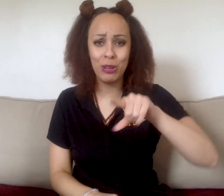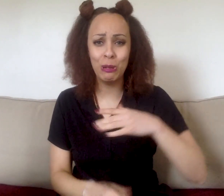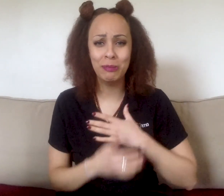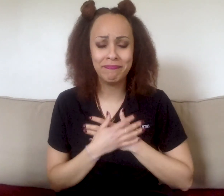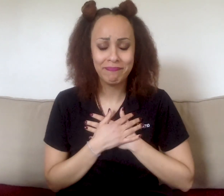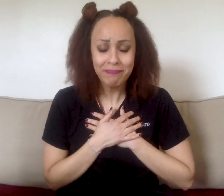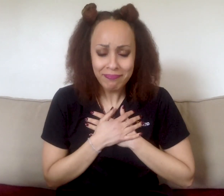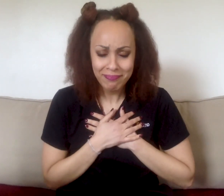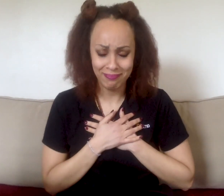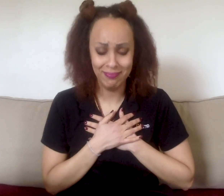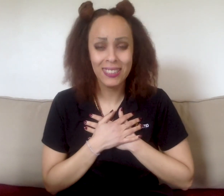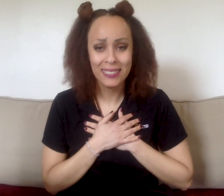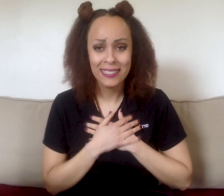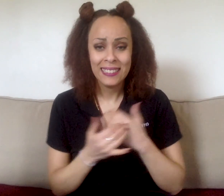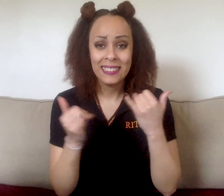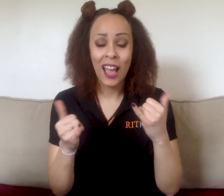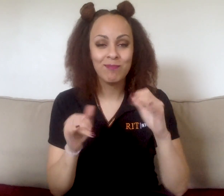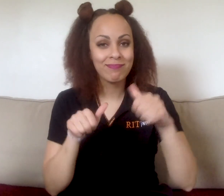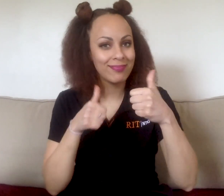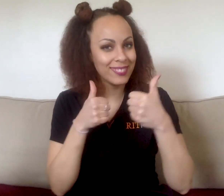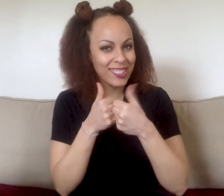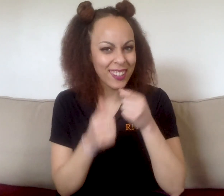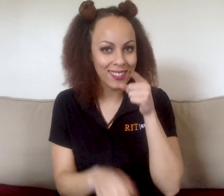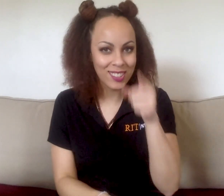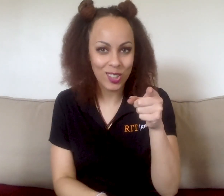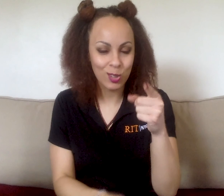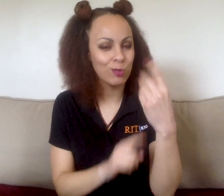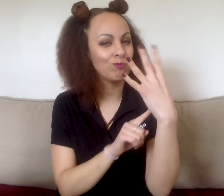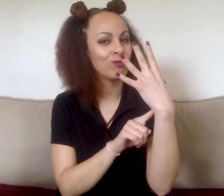I’m so proud of you all!